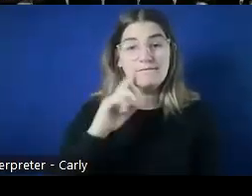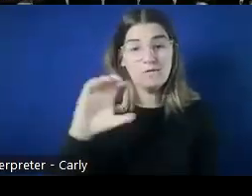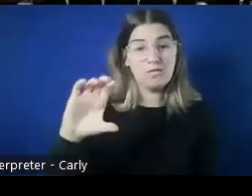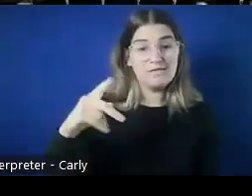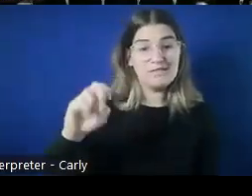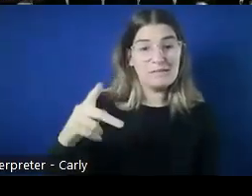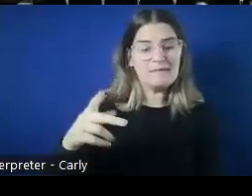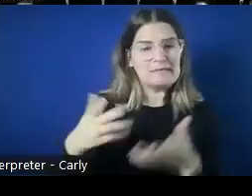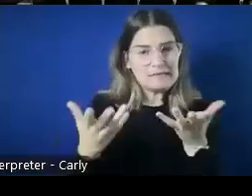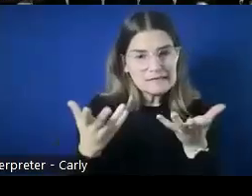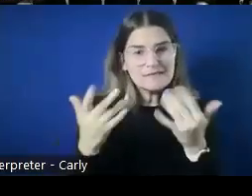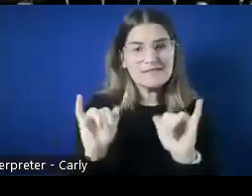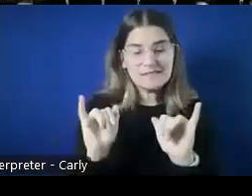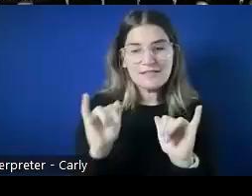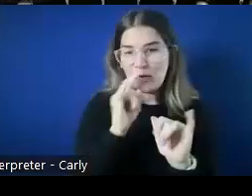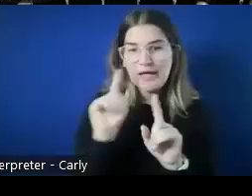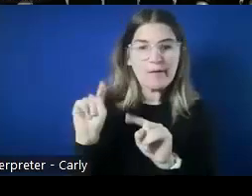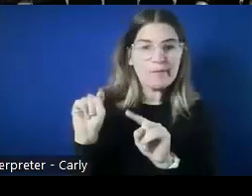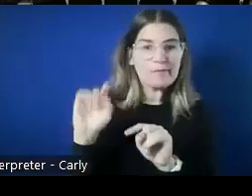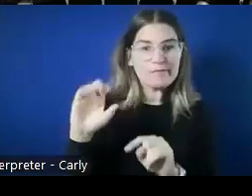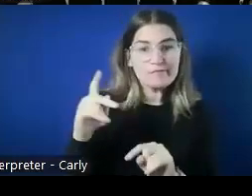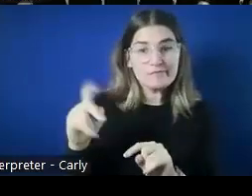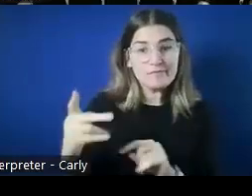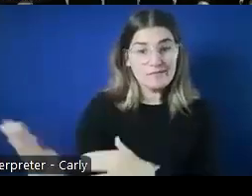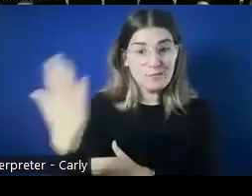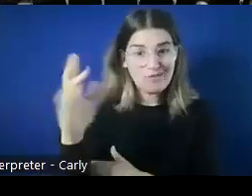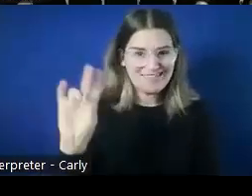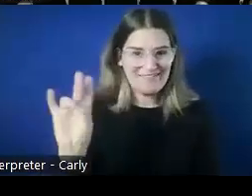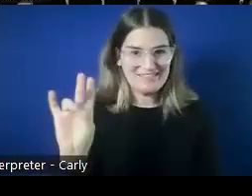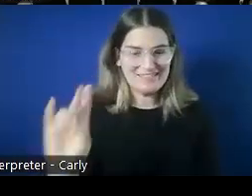still kids in CPAP this morning there was seven however they'd all been seen they